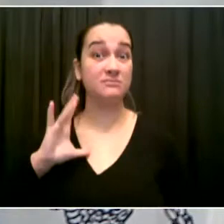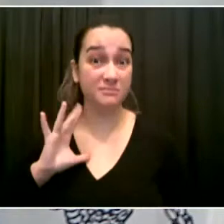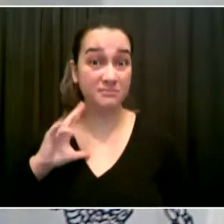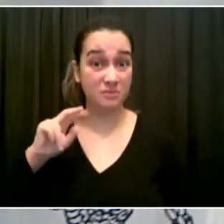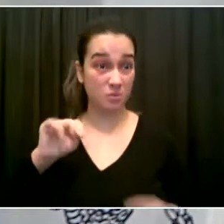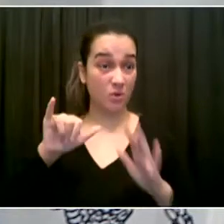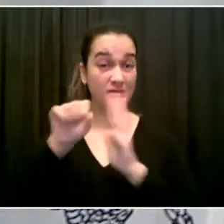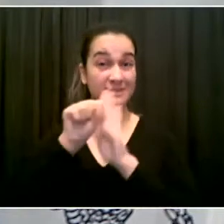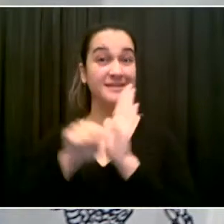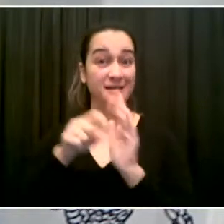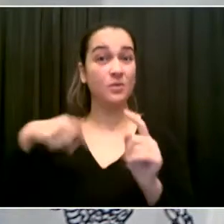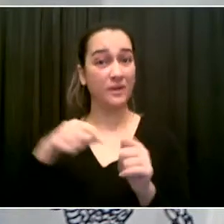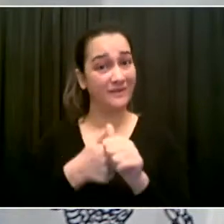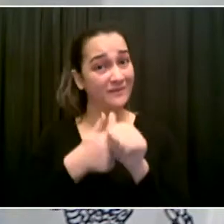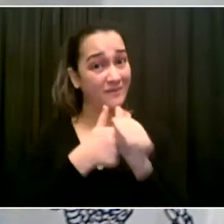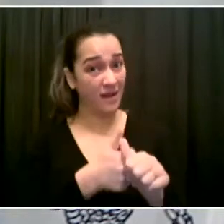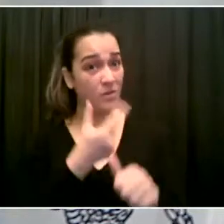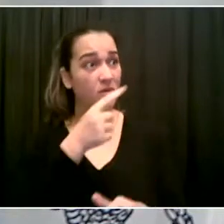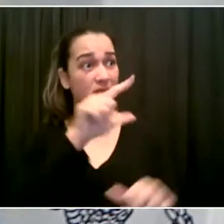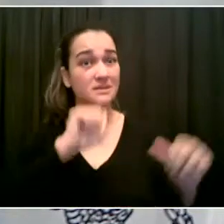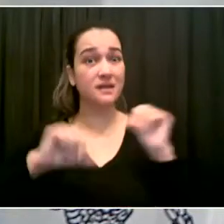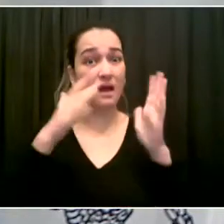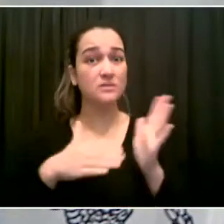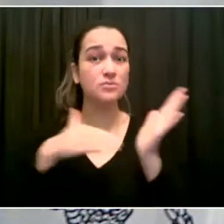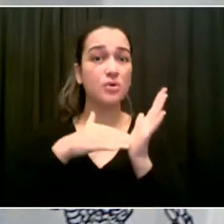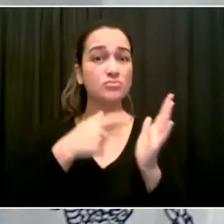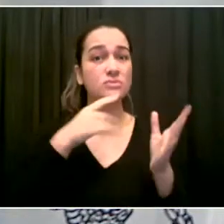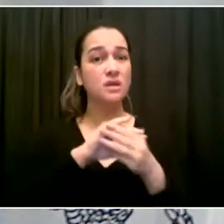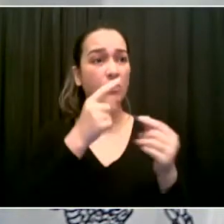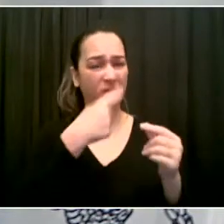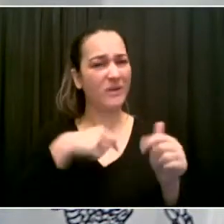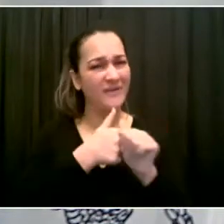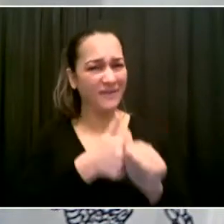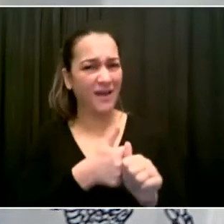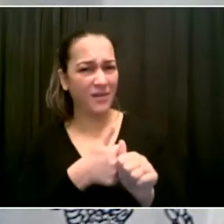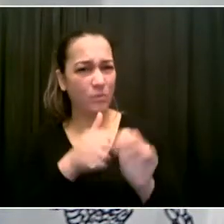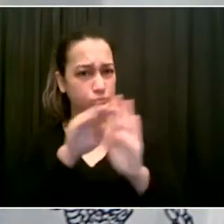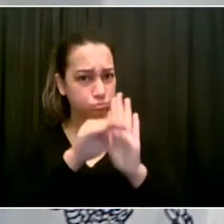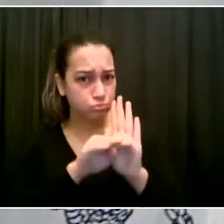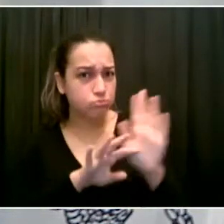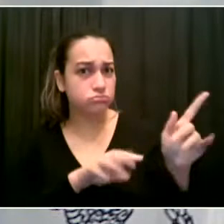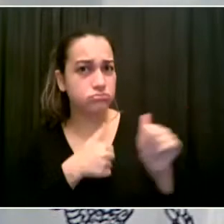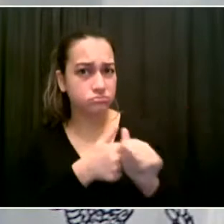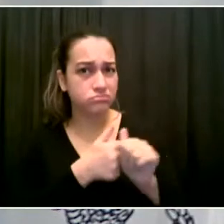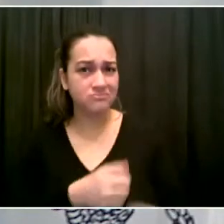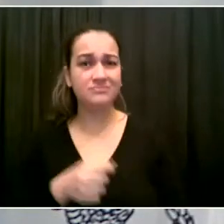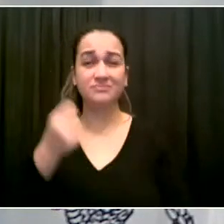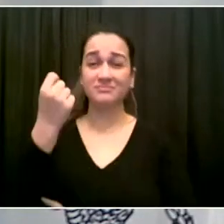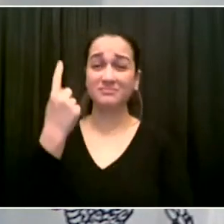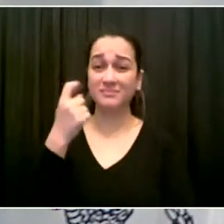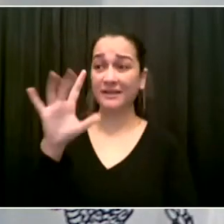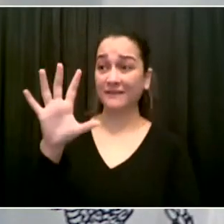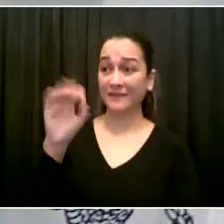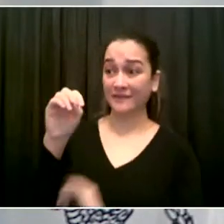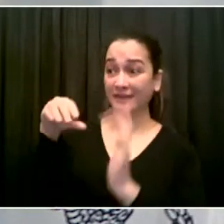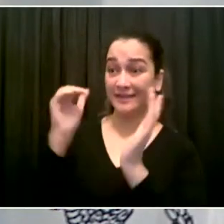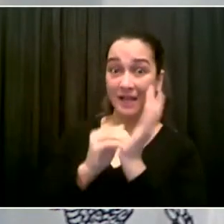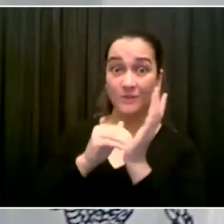ALWAYS MADE IT ABOUT DATA AND SCIENCE. IT IS PAINFUL